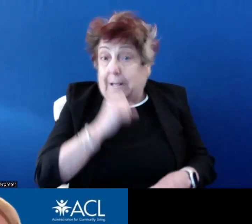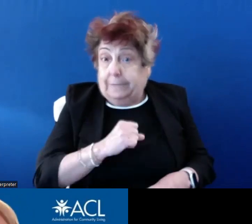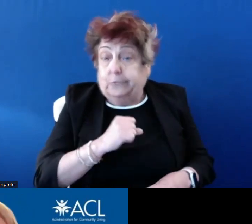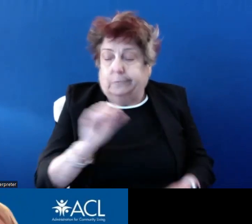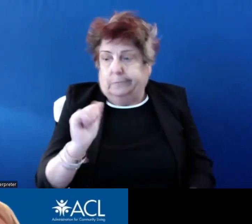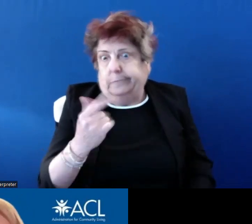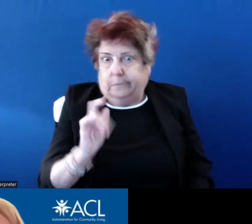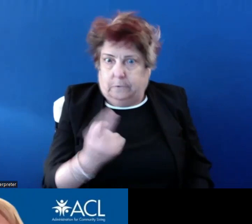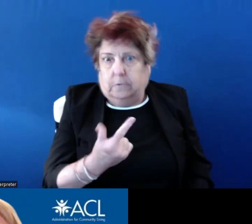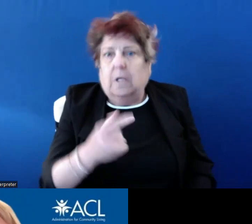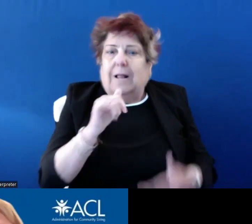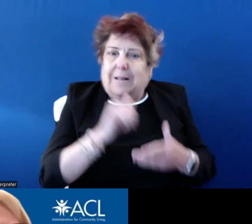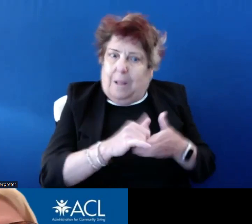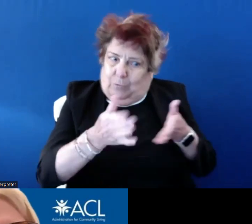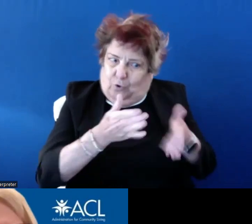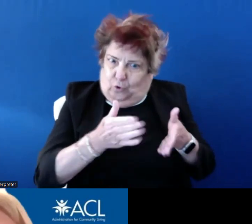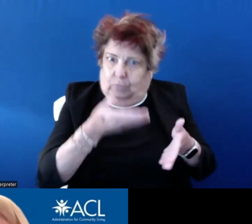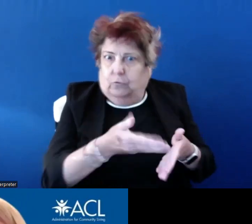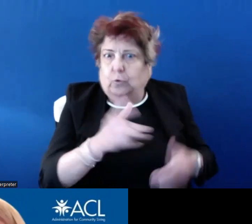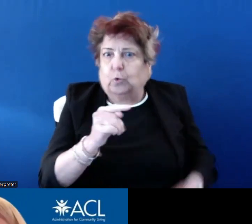where they may have tribes within the states